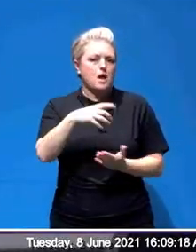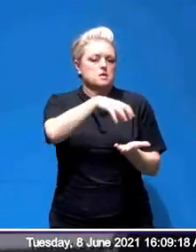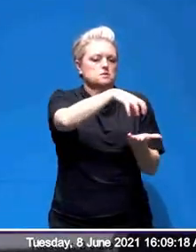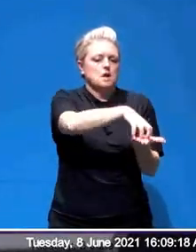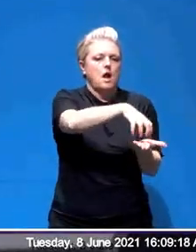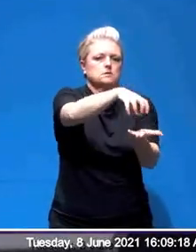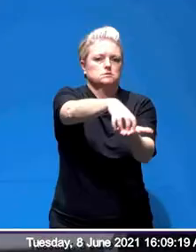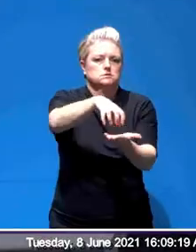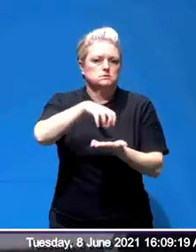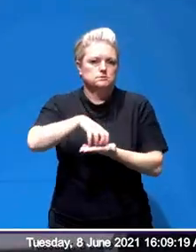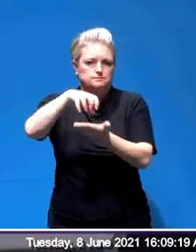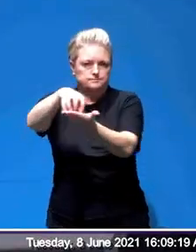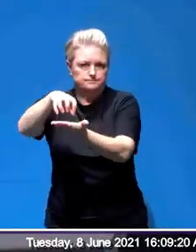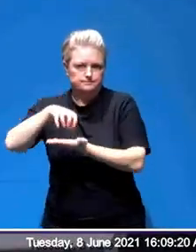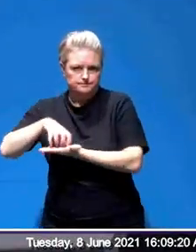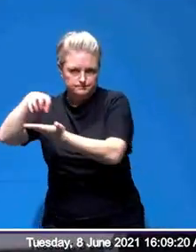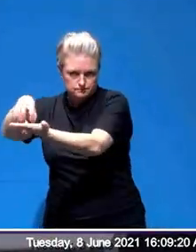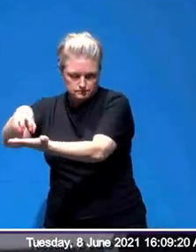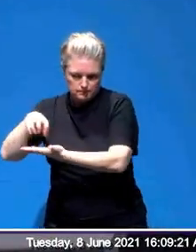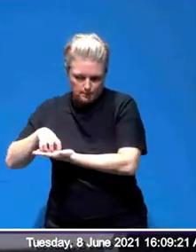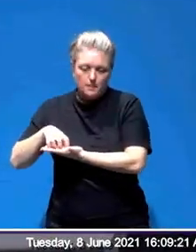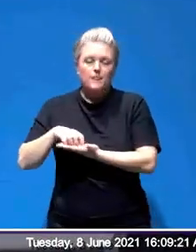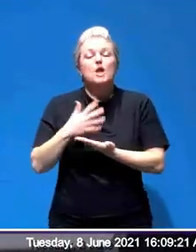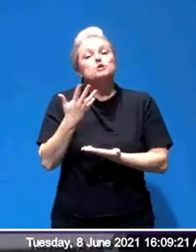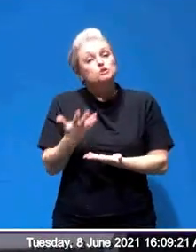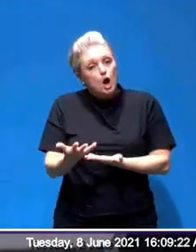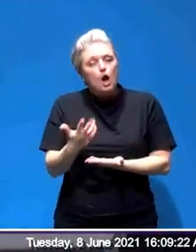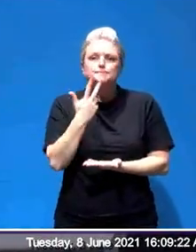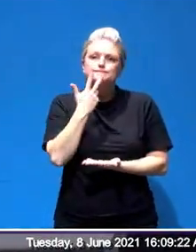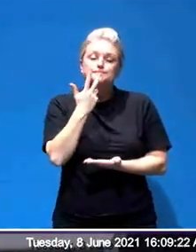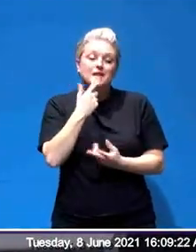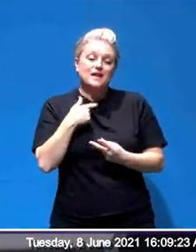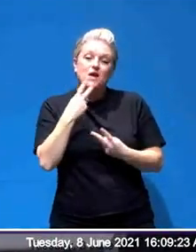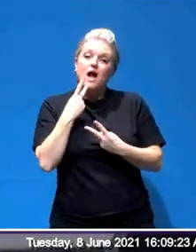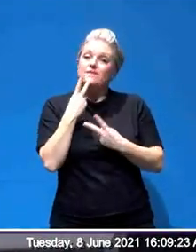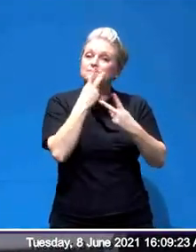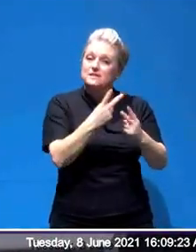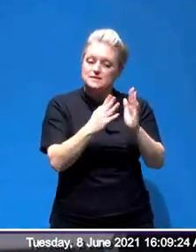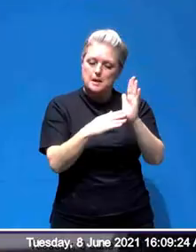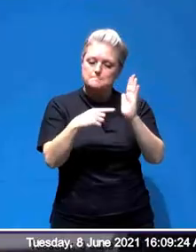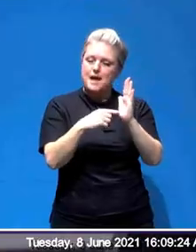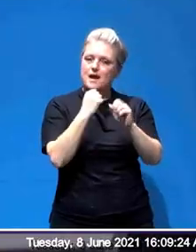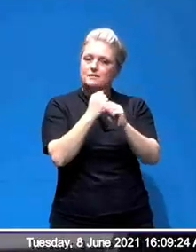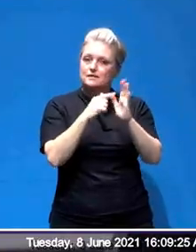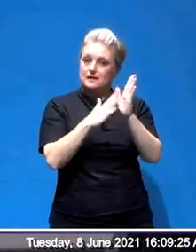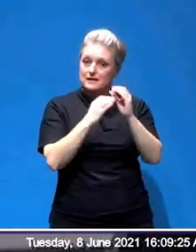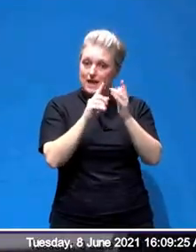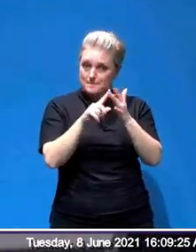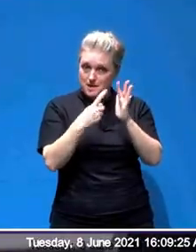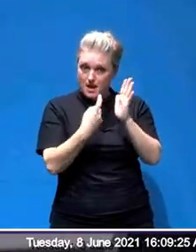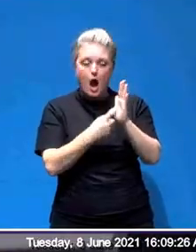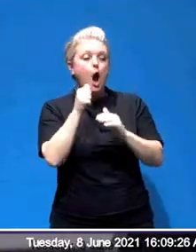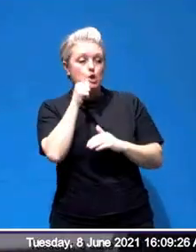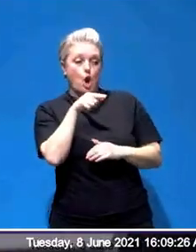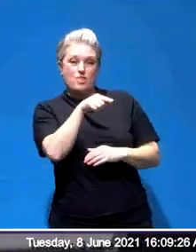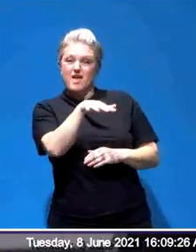So if I went to Mount Gambier, as an example, there are eight homes there, so